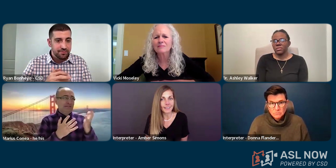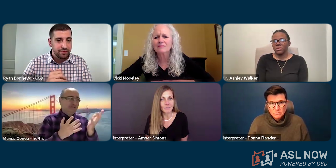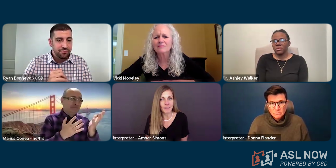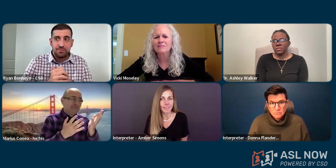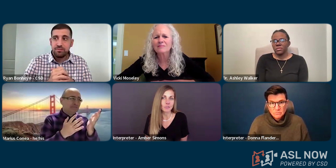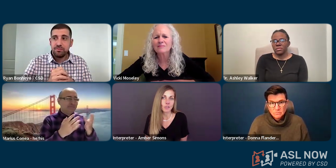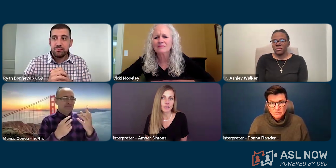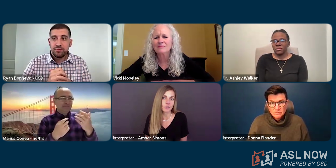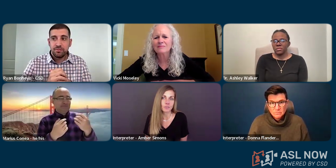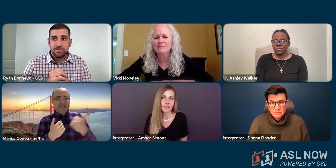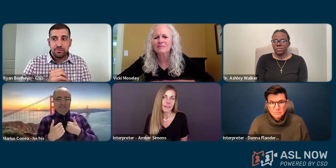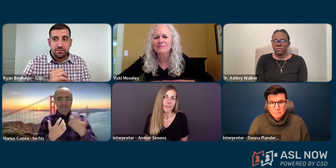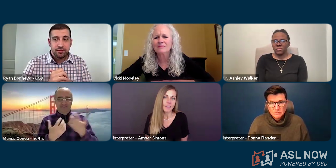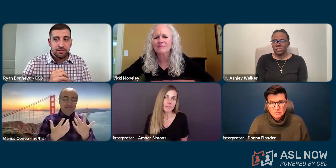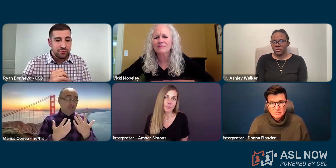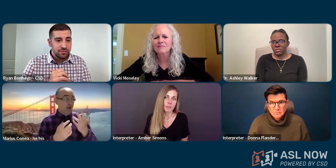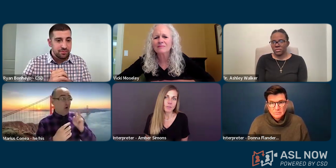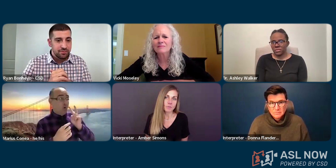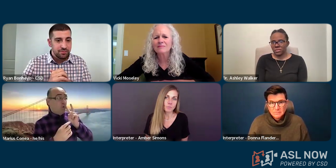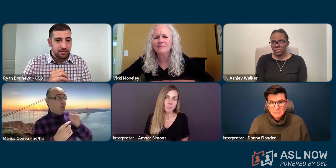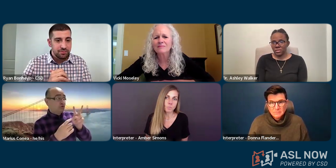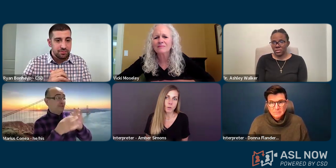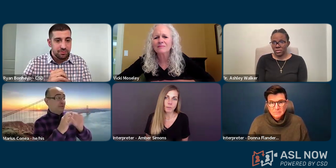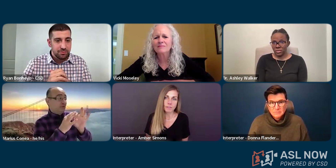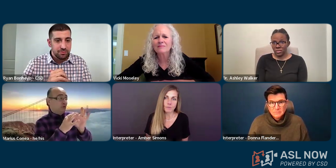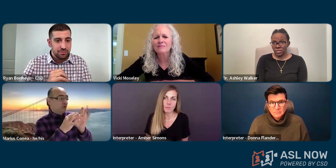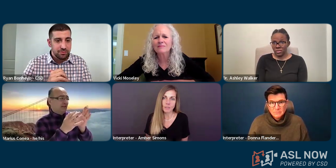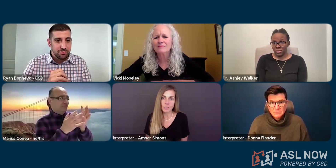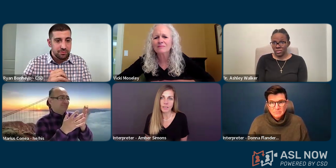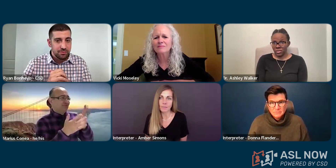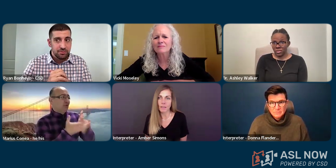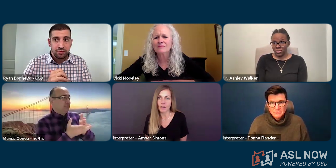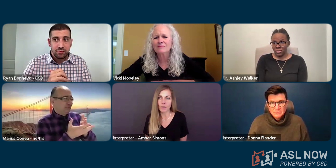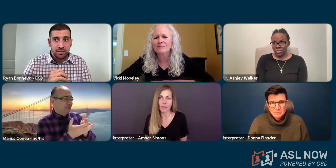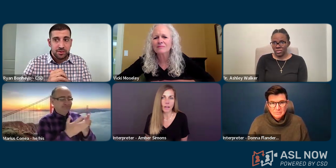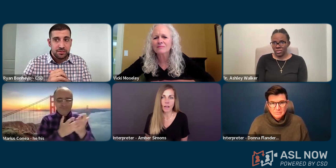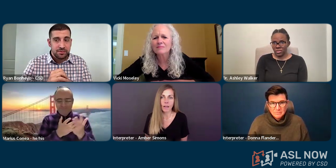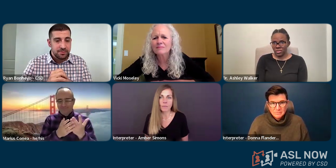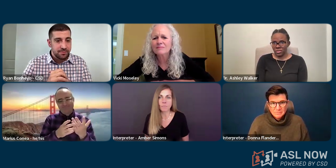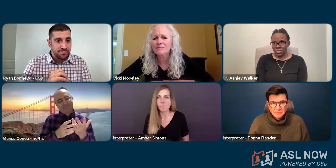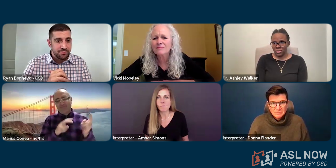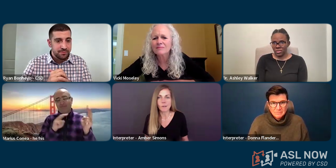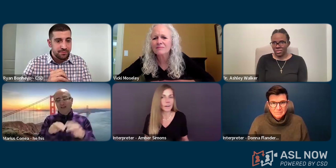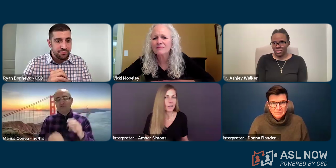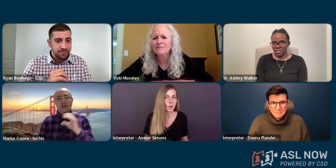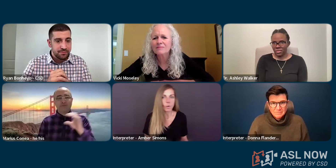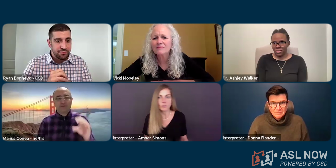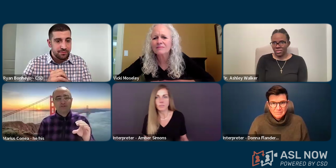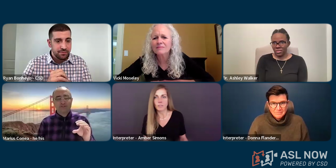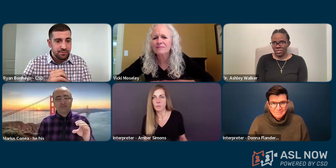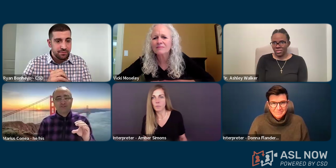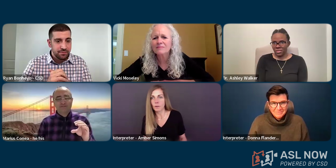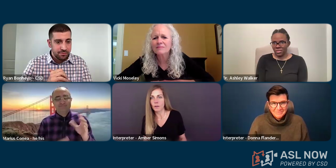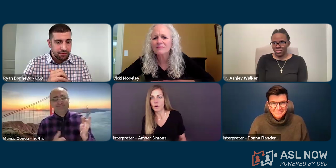And then trying to have them explain workplace information, I'm like, okay, I watch the interpreter